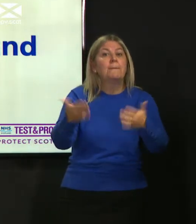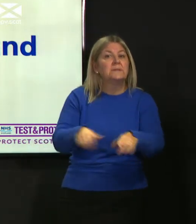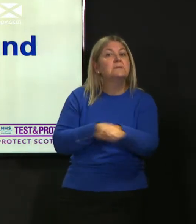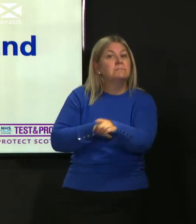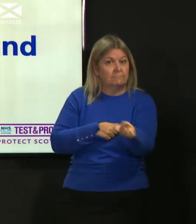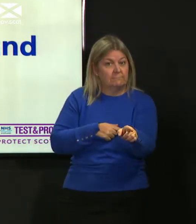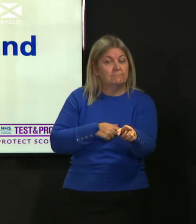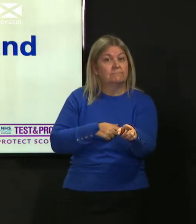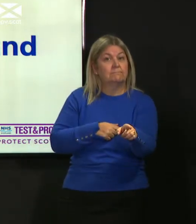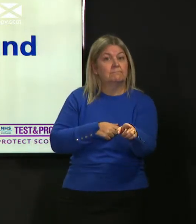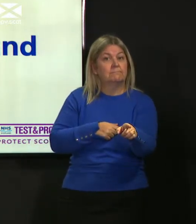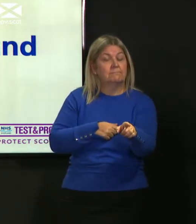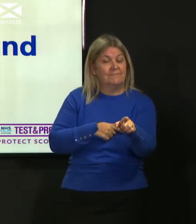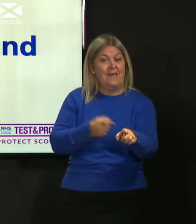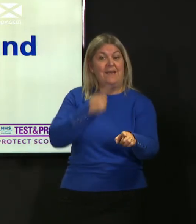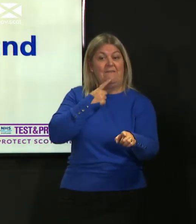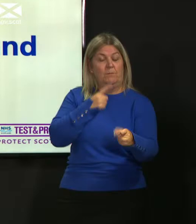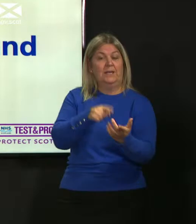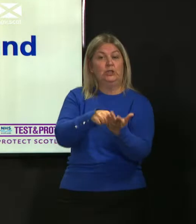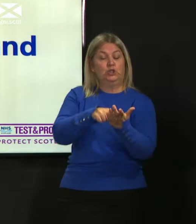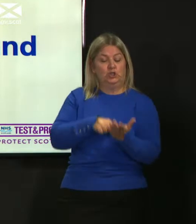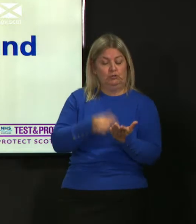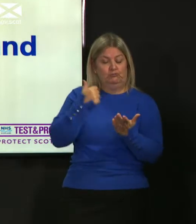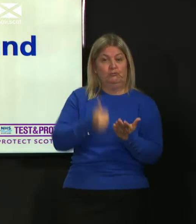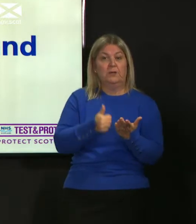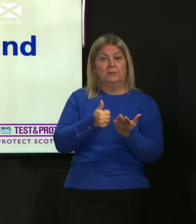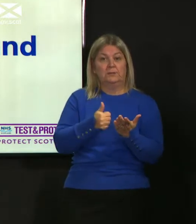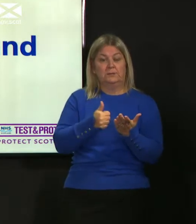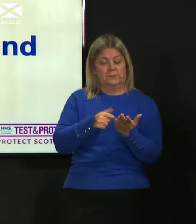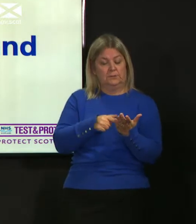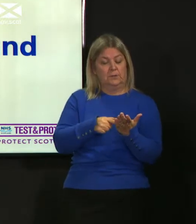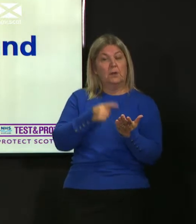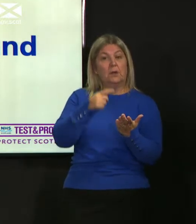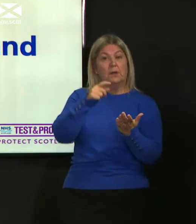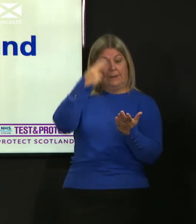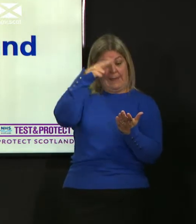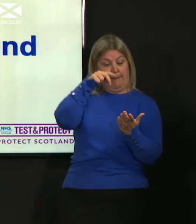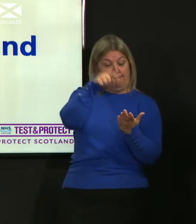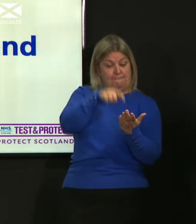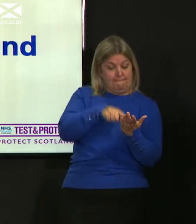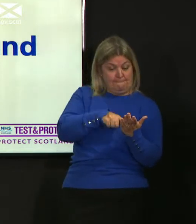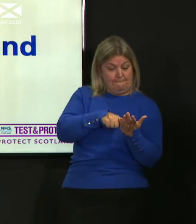the information they need to follow through, to identify who might have been close contacts. In